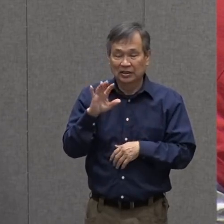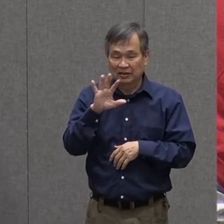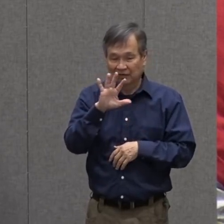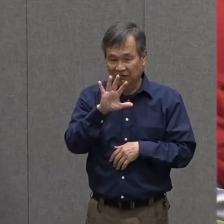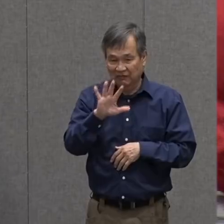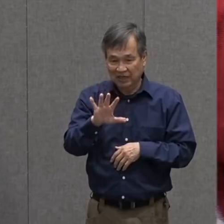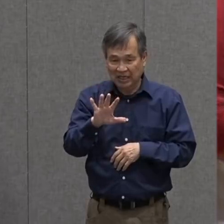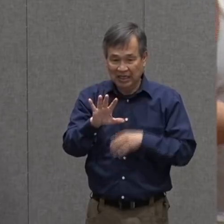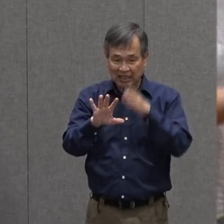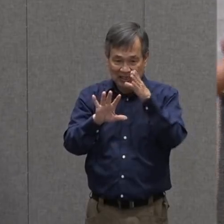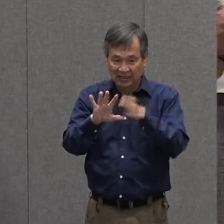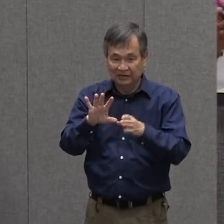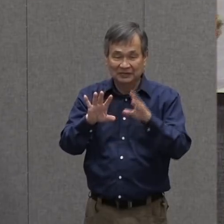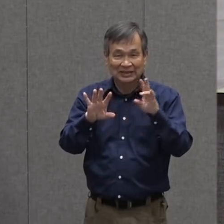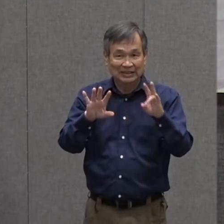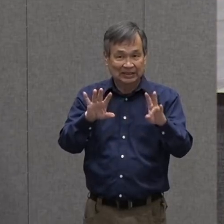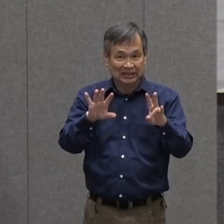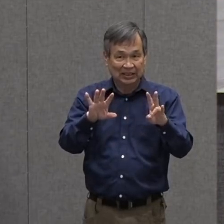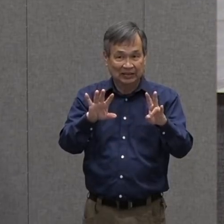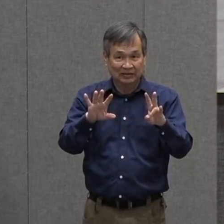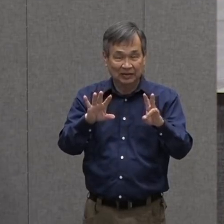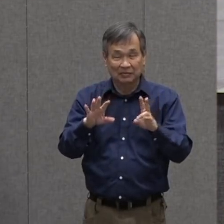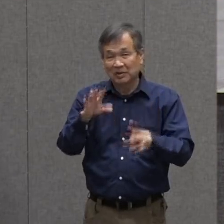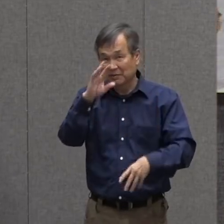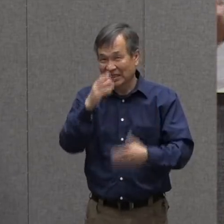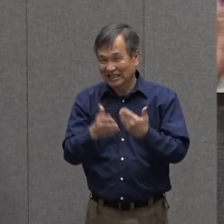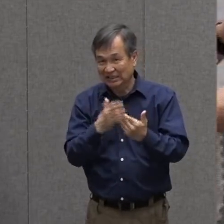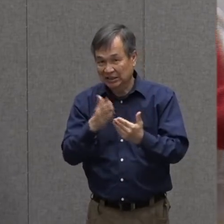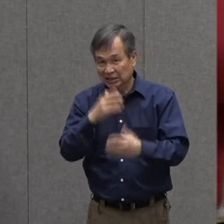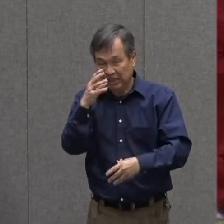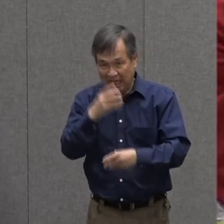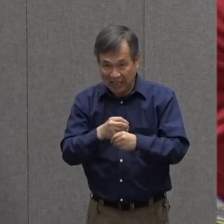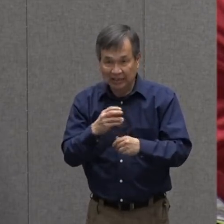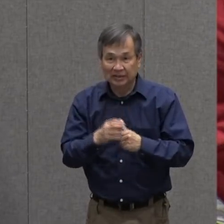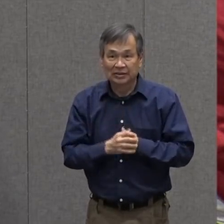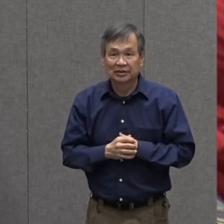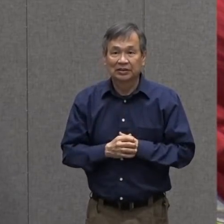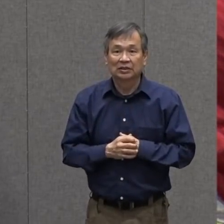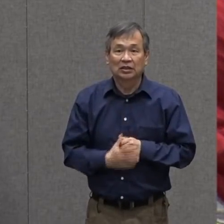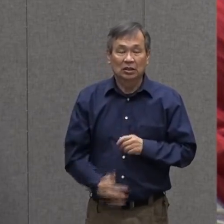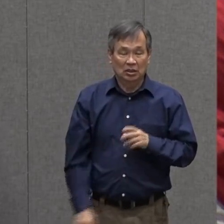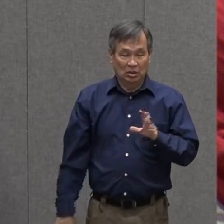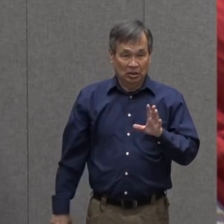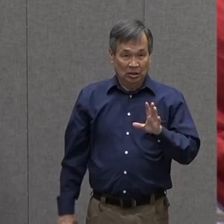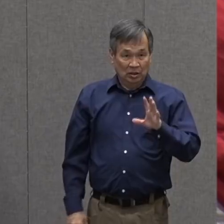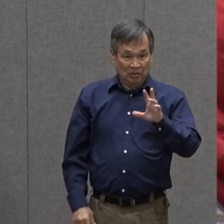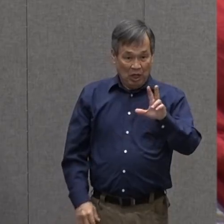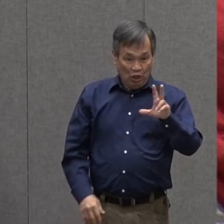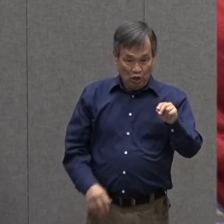Let's see if that makes my adding a little bit easier. My 30 and my 50 is gonna be 80